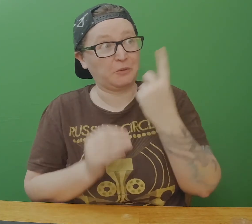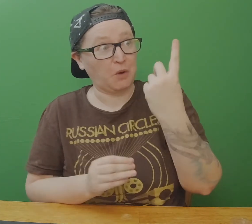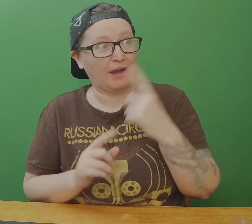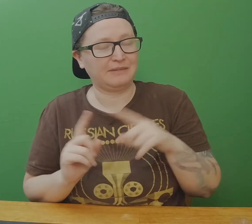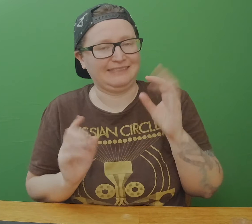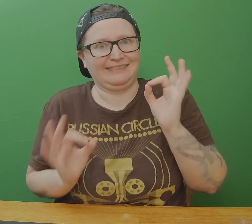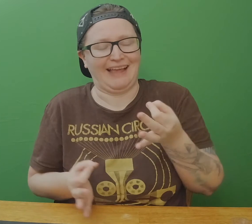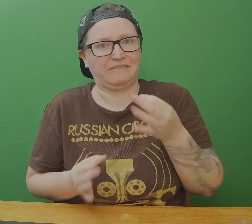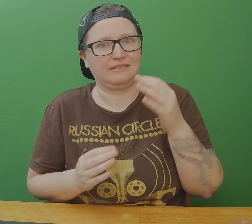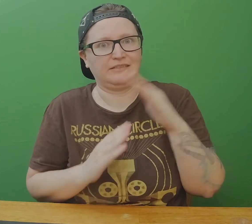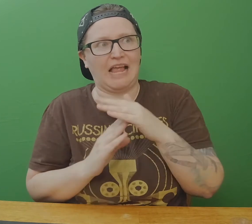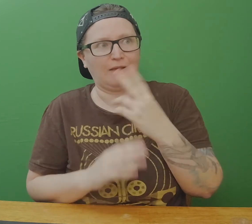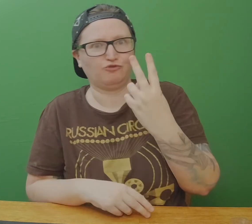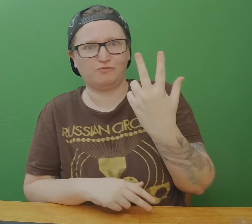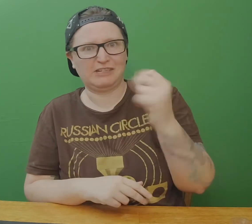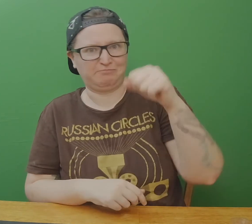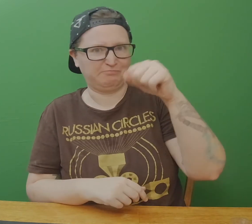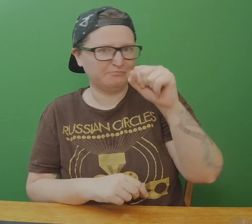I mean I'm not sure if it's number one but it's definitely in my